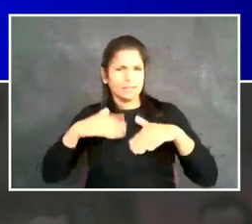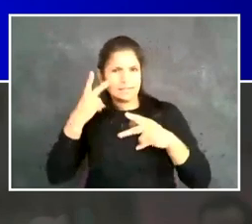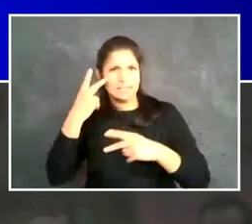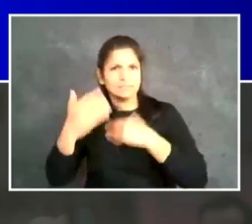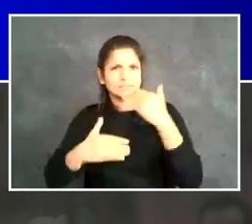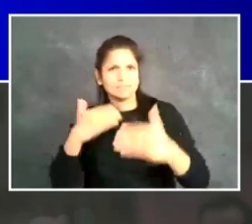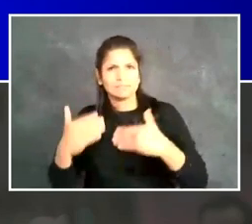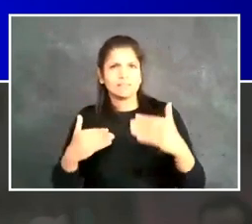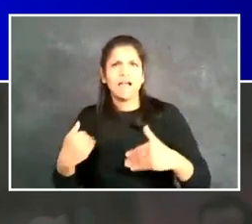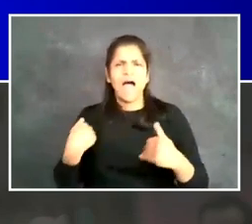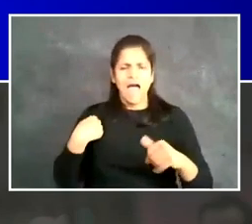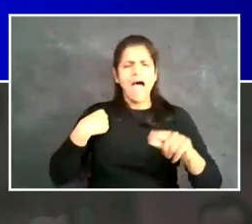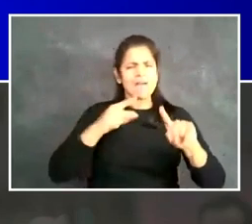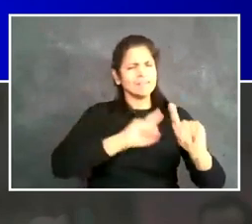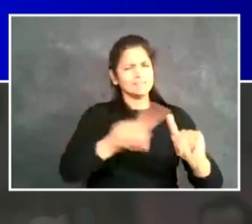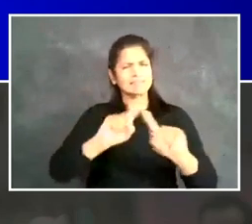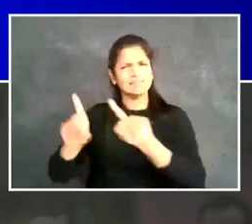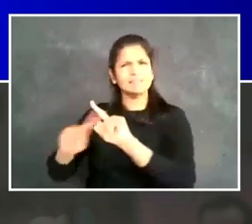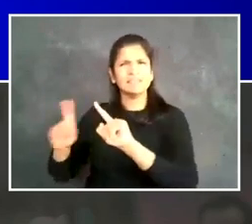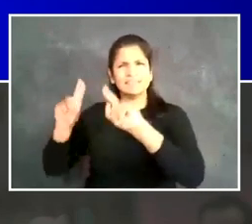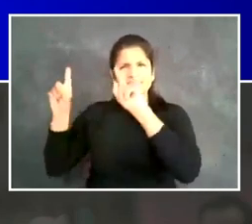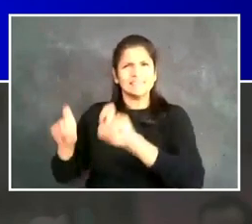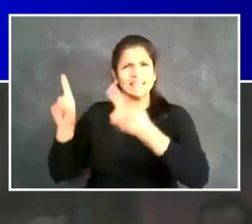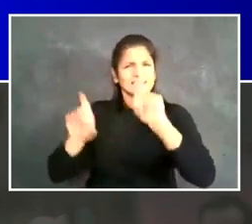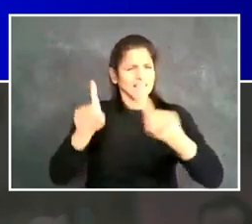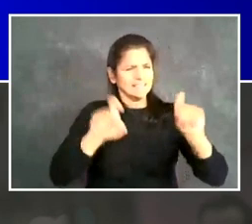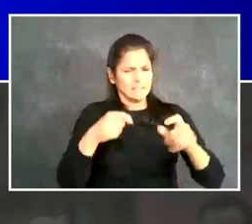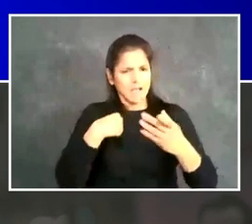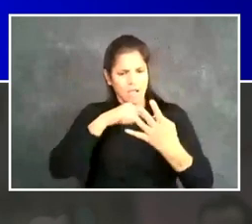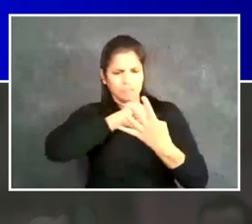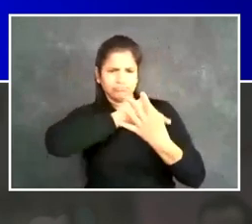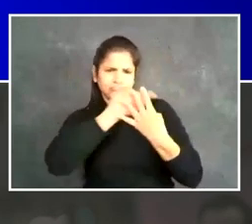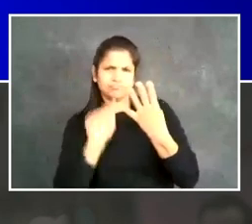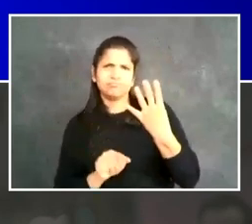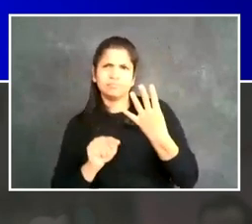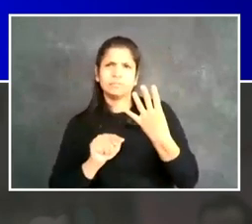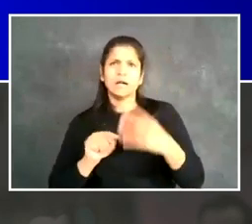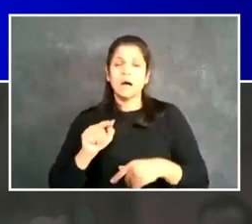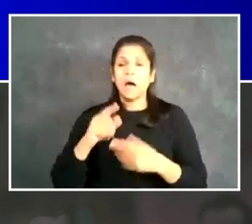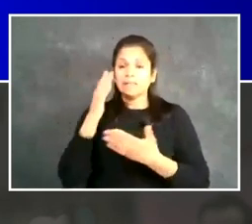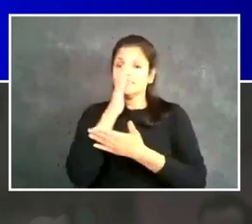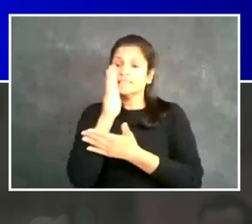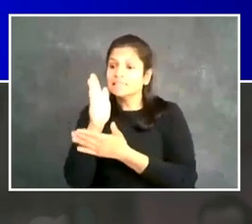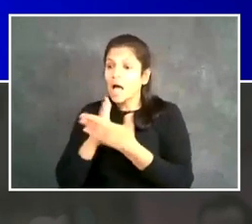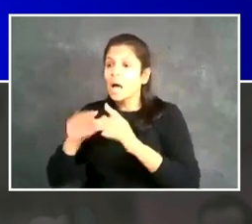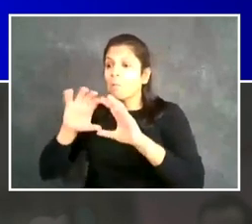THE ONES THAT ARE MOST ACCURATE